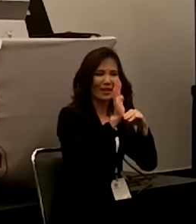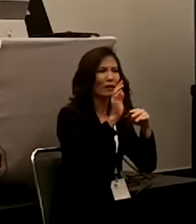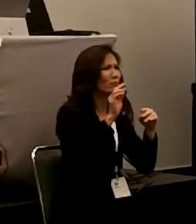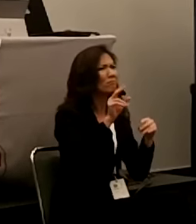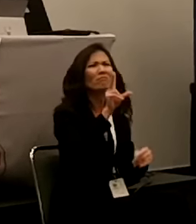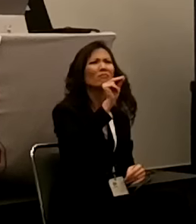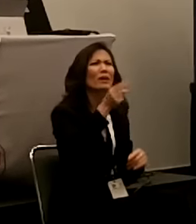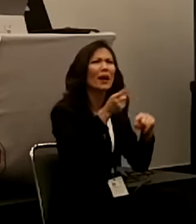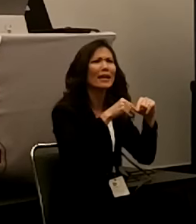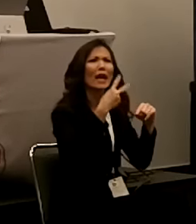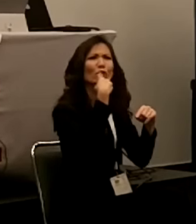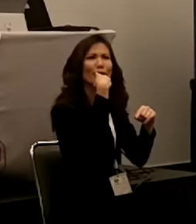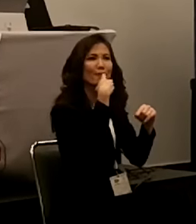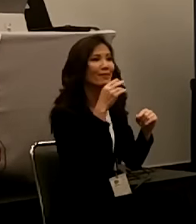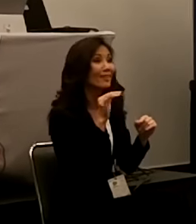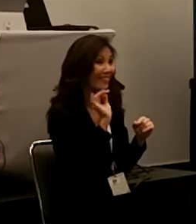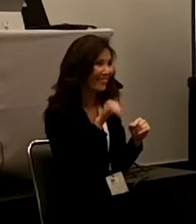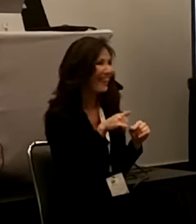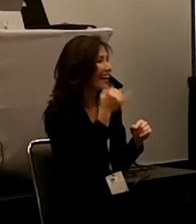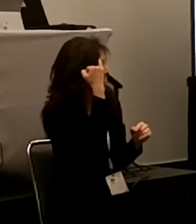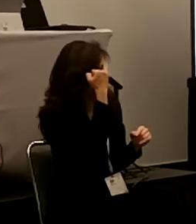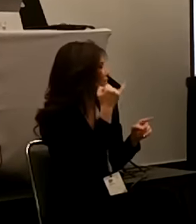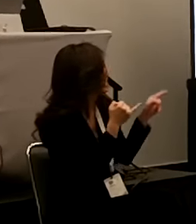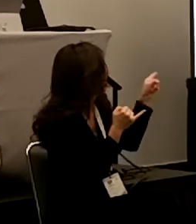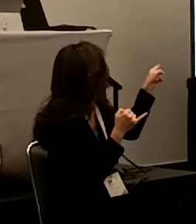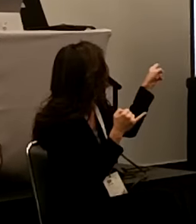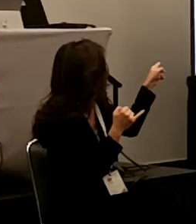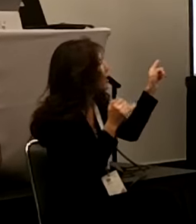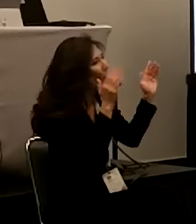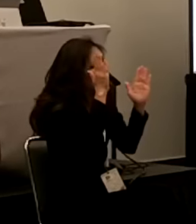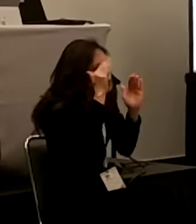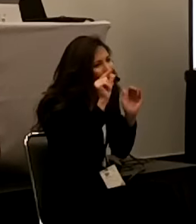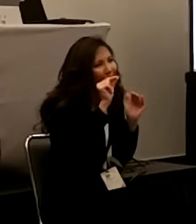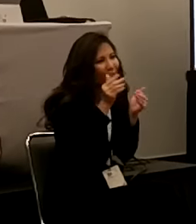this one's gonna be hopefully a little bit easier,